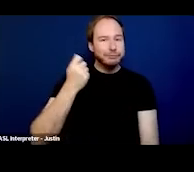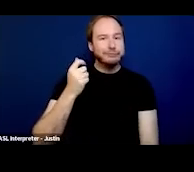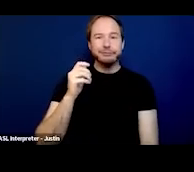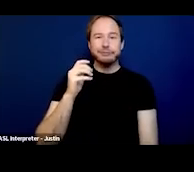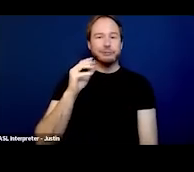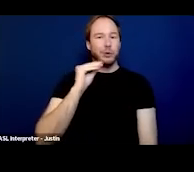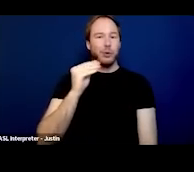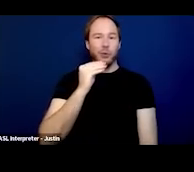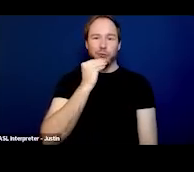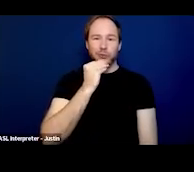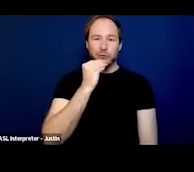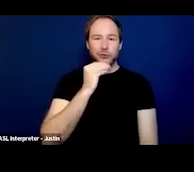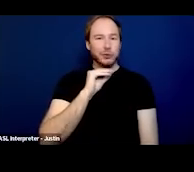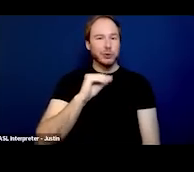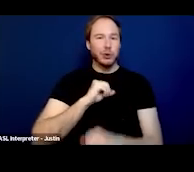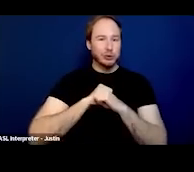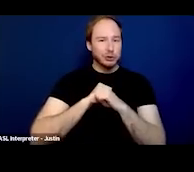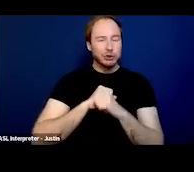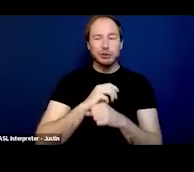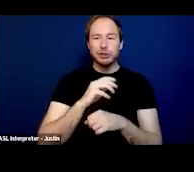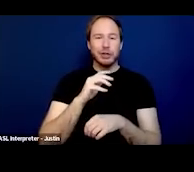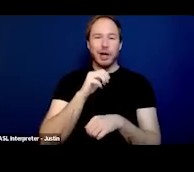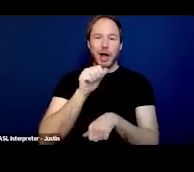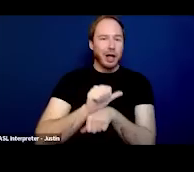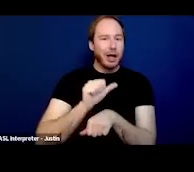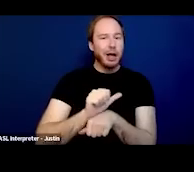food insecurity, unemployment, hiring discrimination,